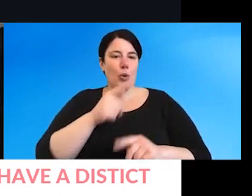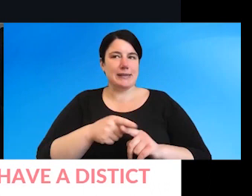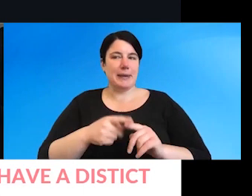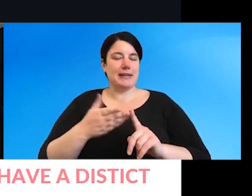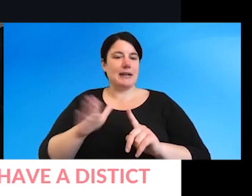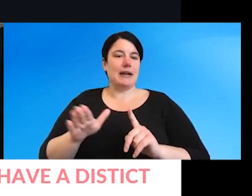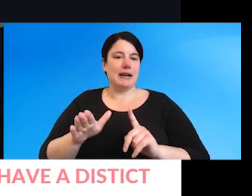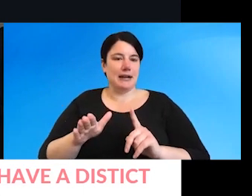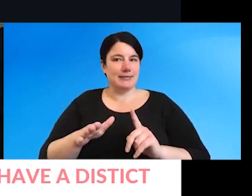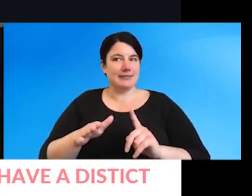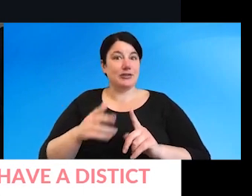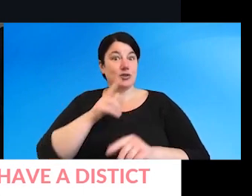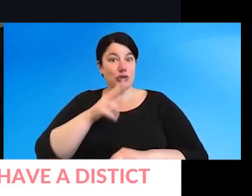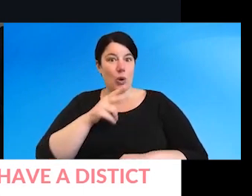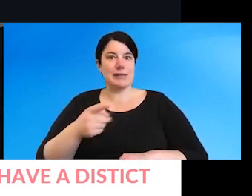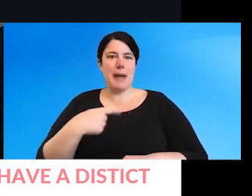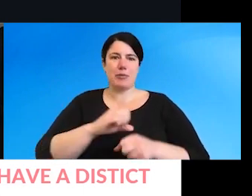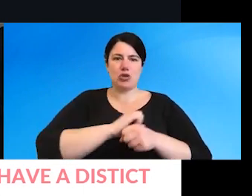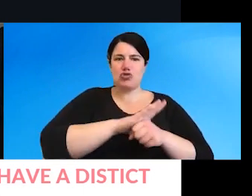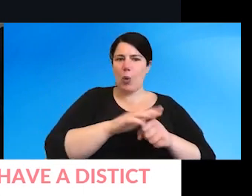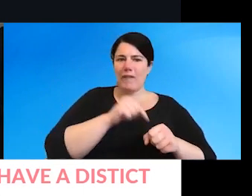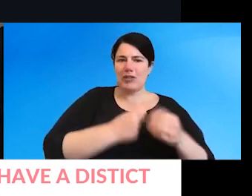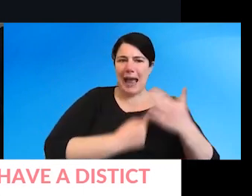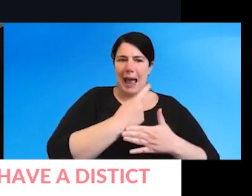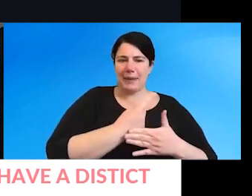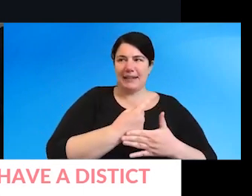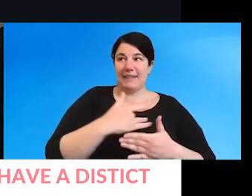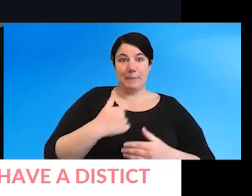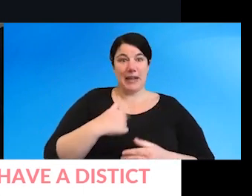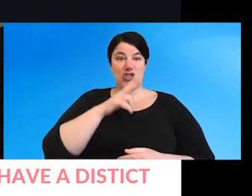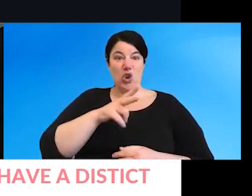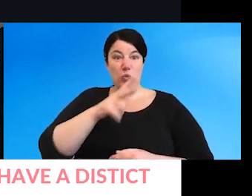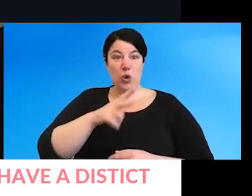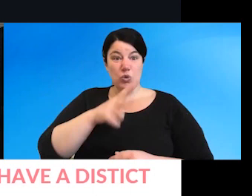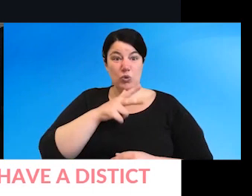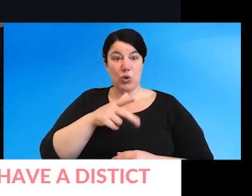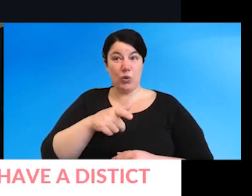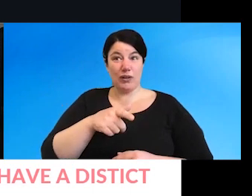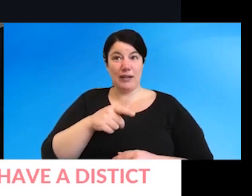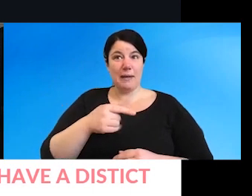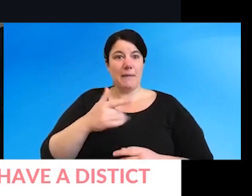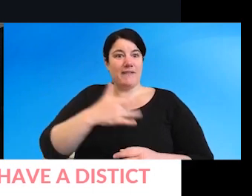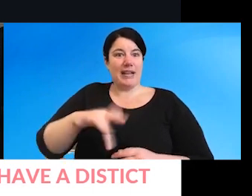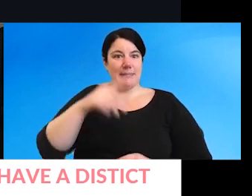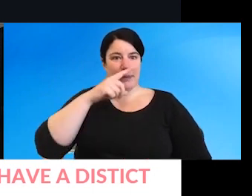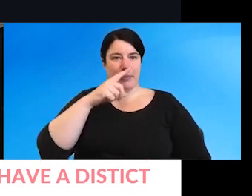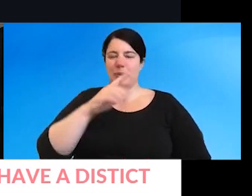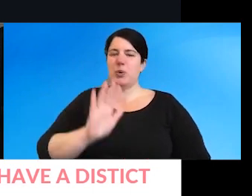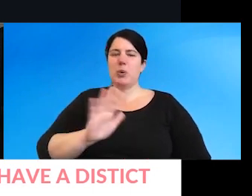slightly during the pandemic, because it may not have felt appropriate. Think about how your brand may have shifted.